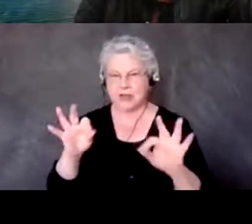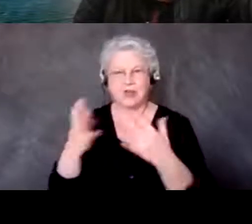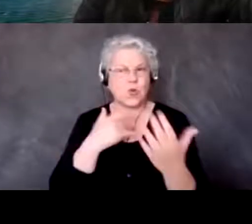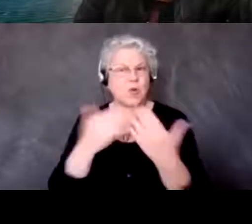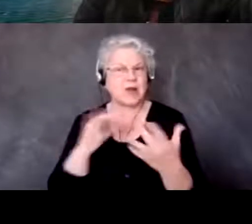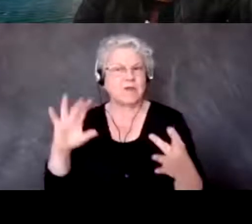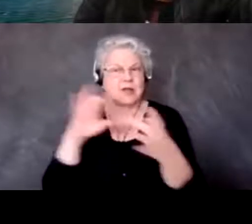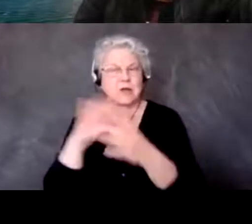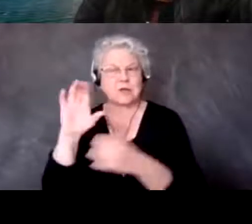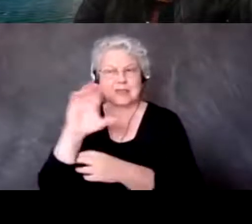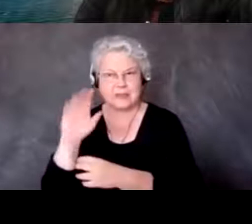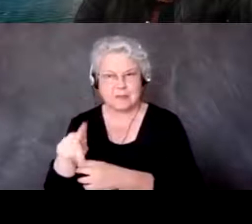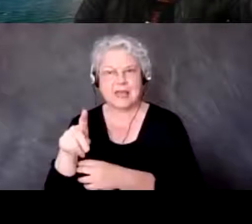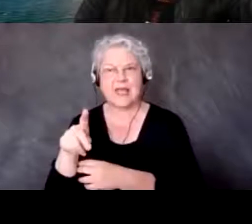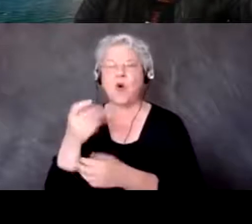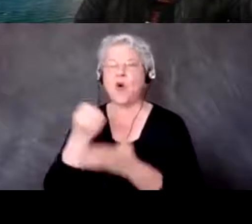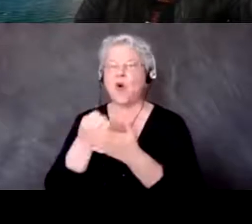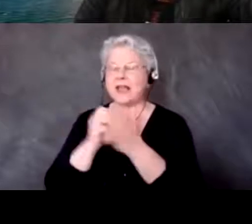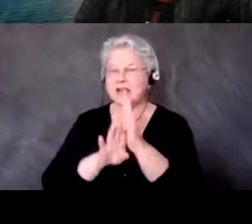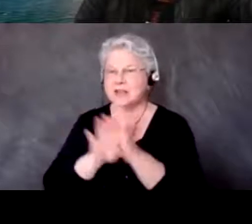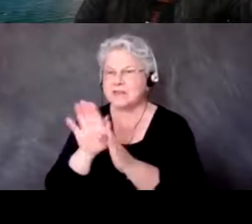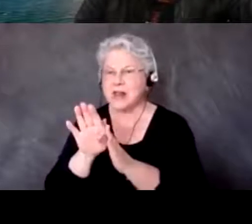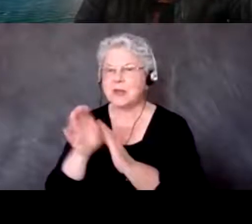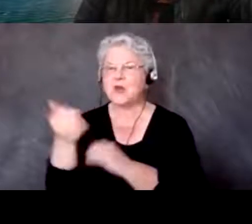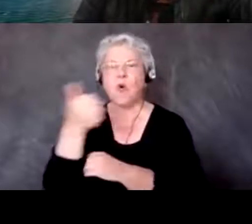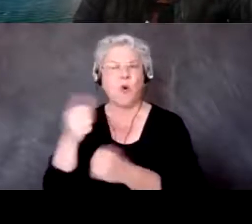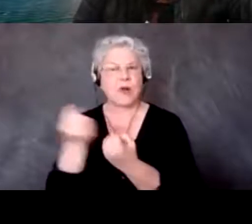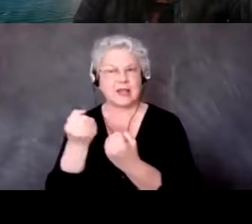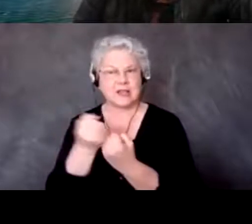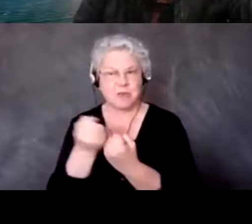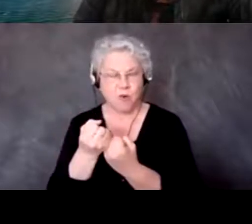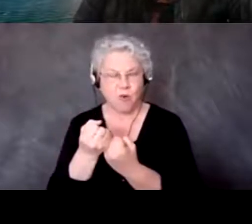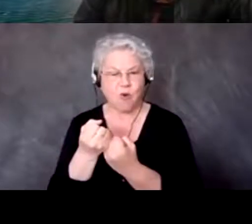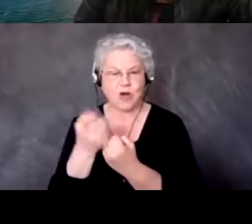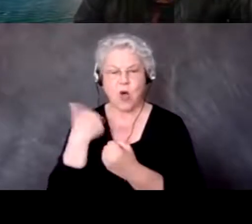or if it’s economic development, or any other supports, we come together to share